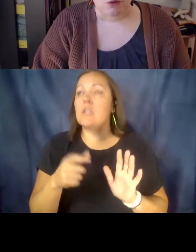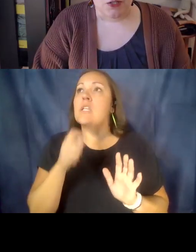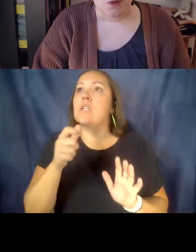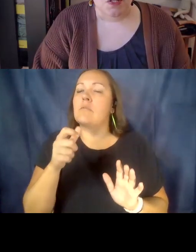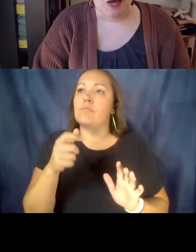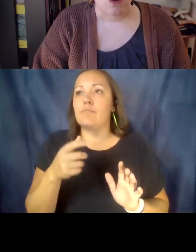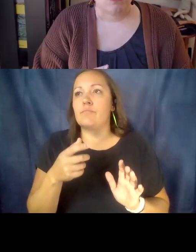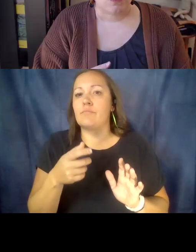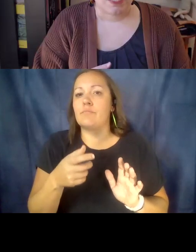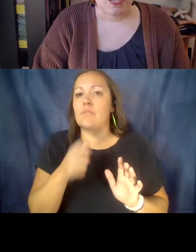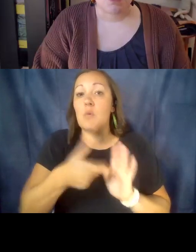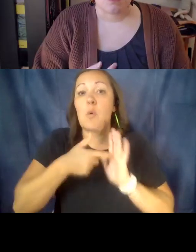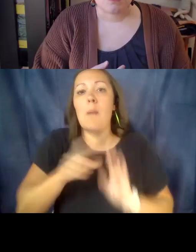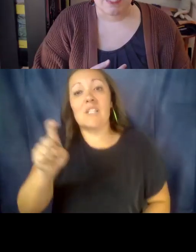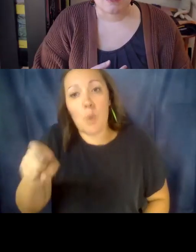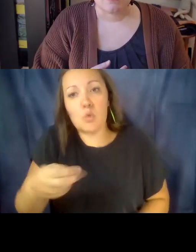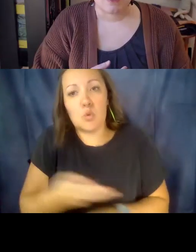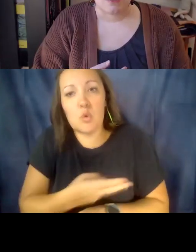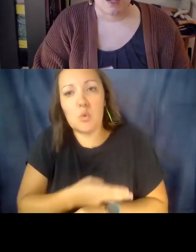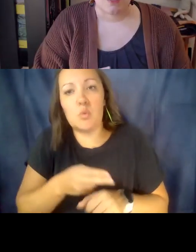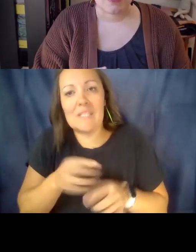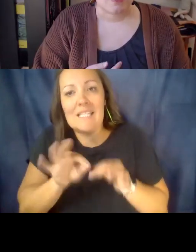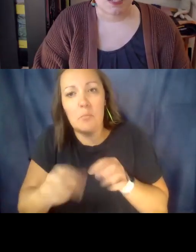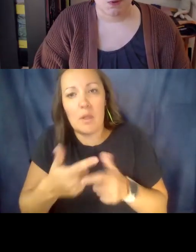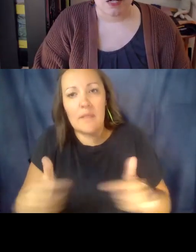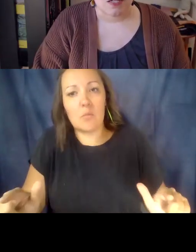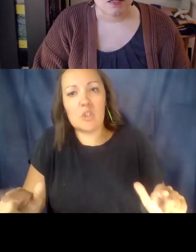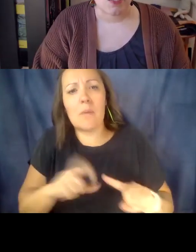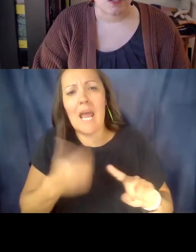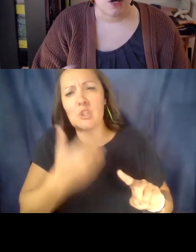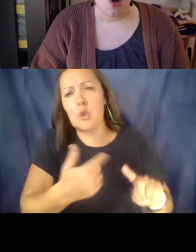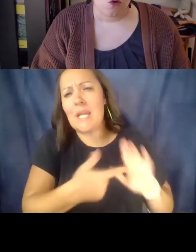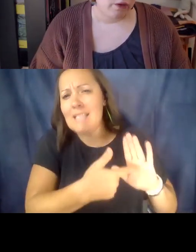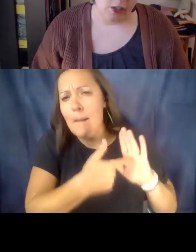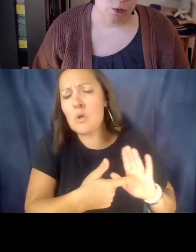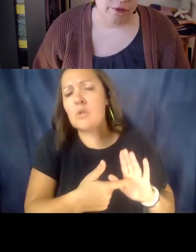resources about with examples and guidelines and best practice is that you can hopefully use for